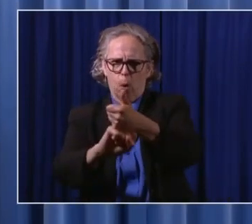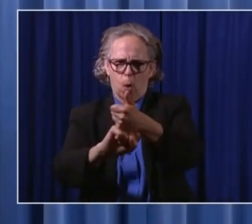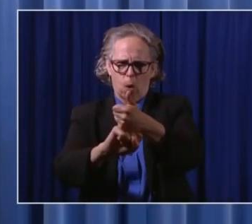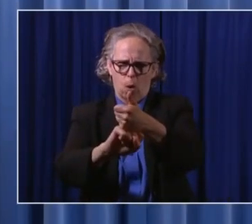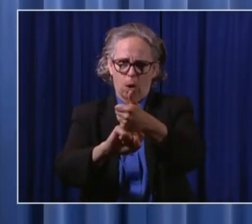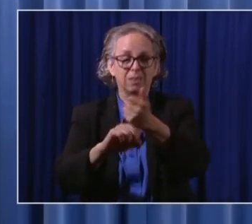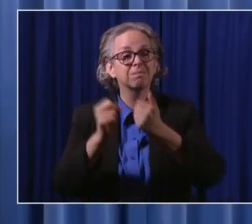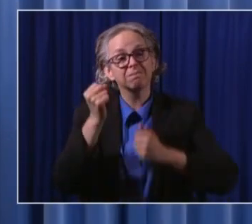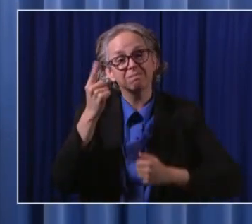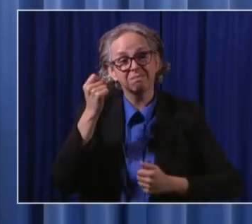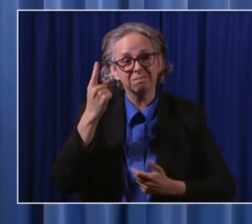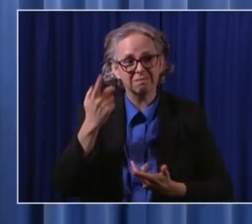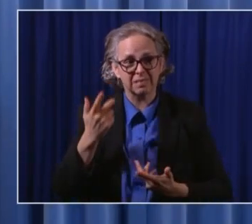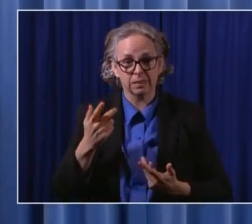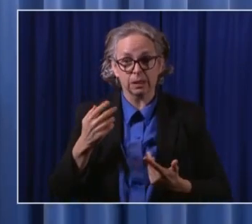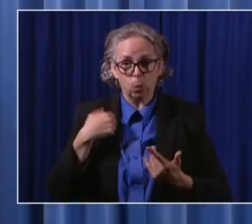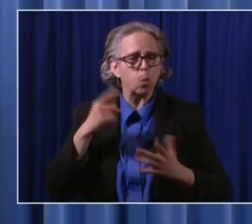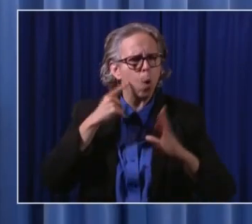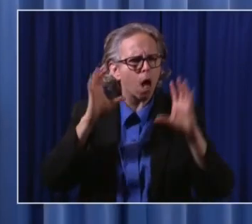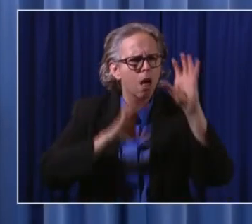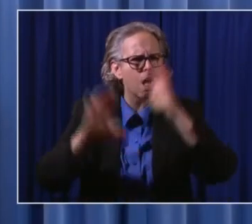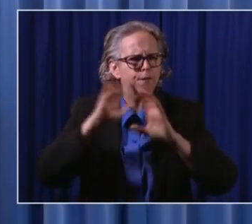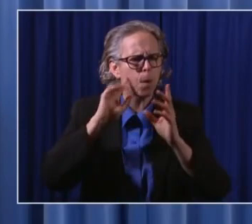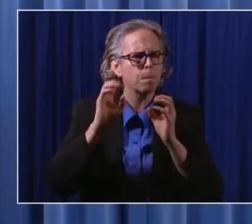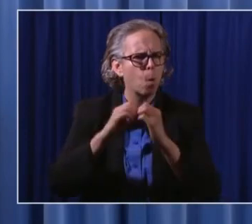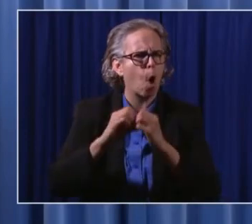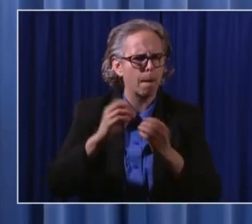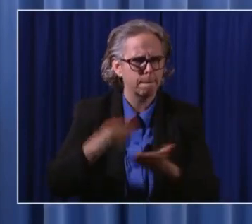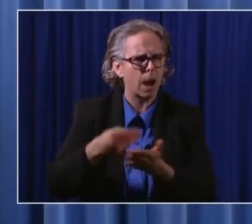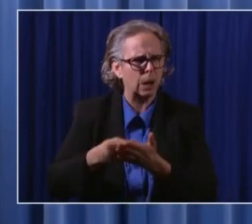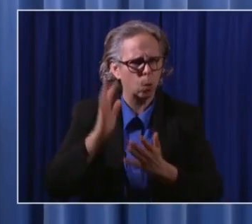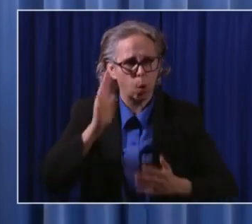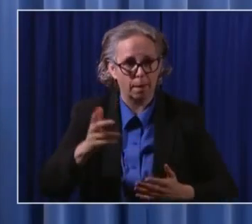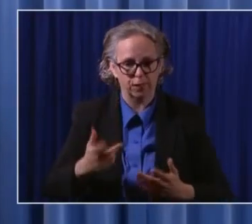MAY NOT COVER ALL OF THE INCREASED EXPENSES SCHOOLS FACE DURING THIS PANDEMIC. WE ARE GOING TO CONTINUE TO